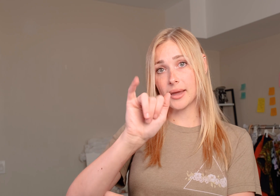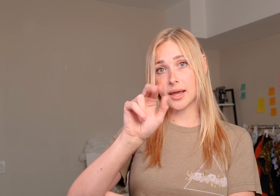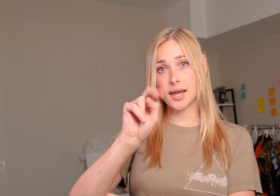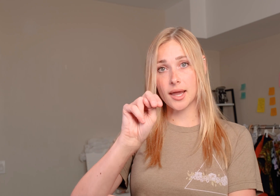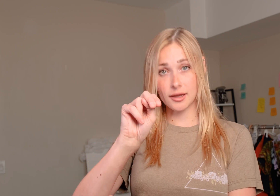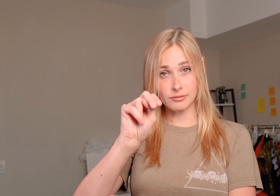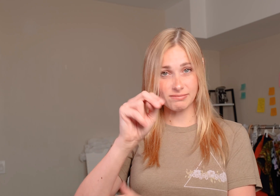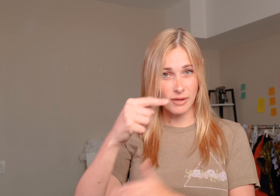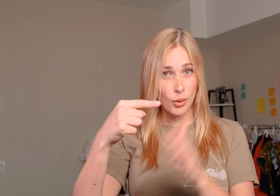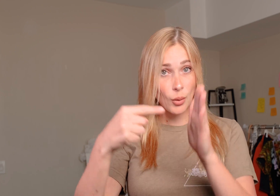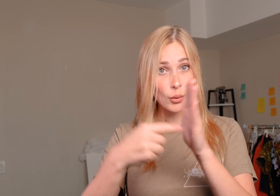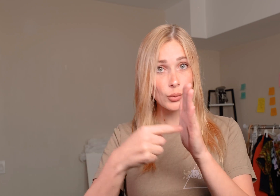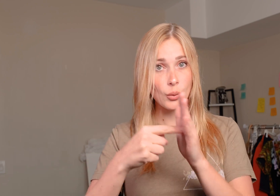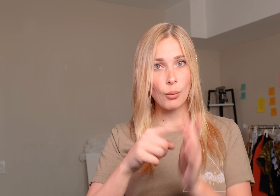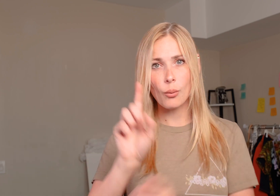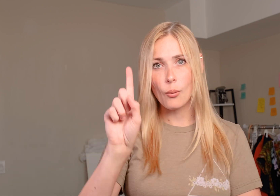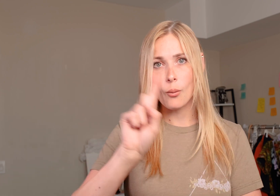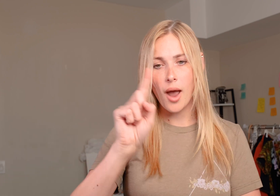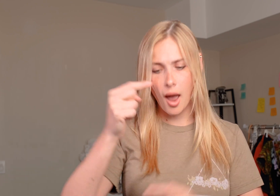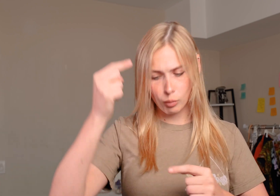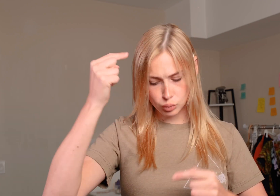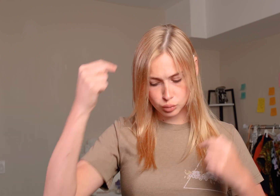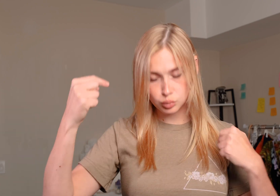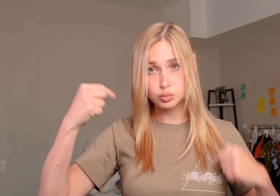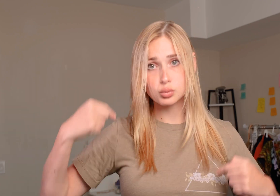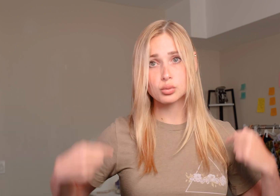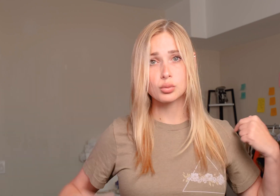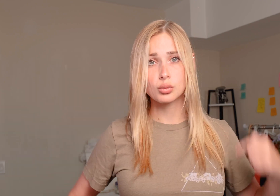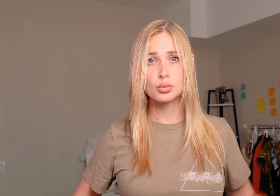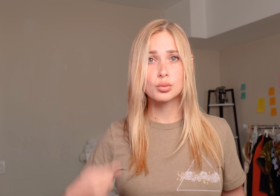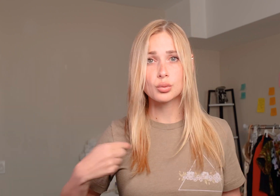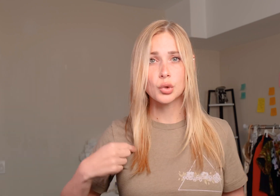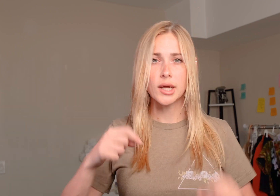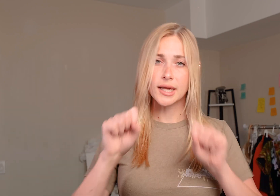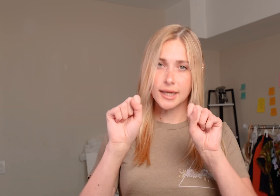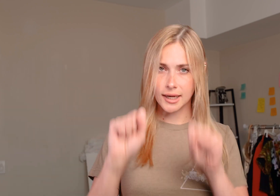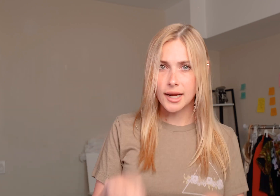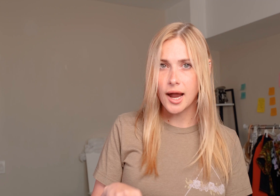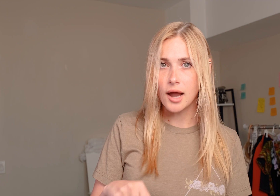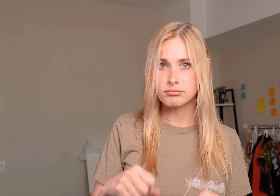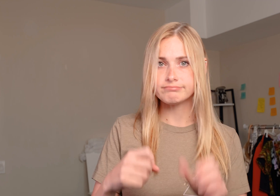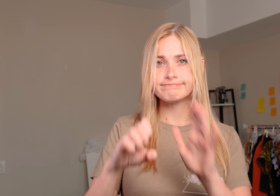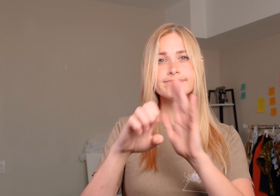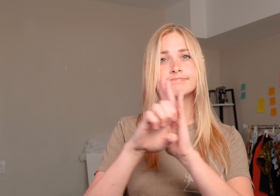Next word is "pain." This sign is a location specific sign representing where the pain is...